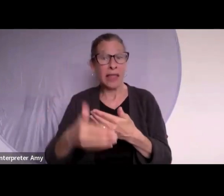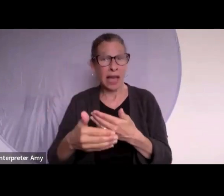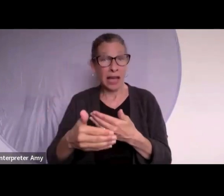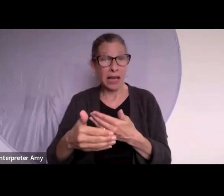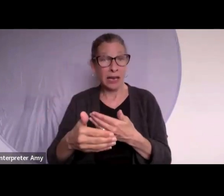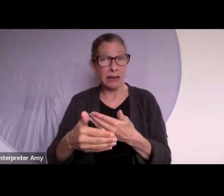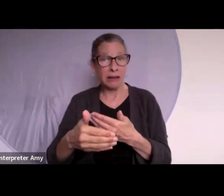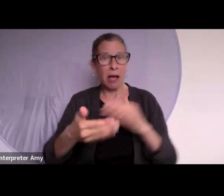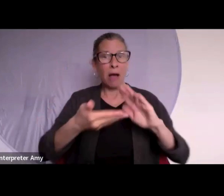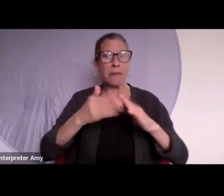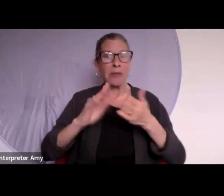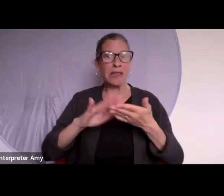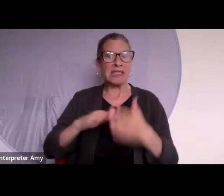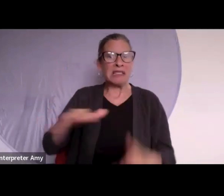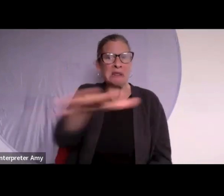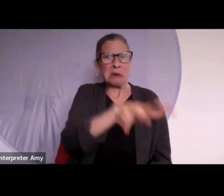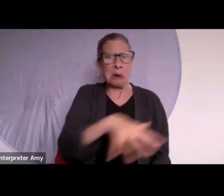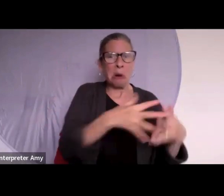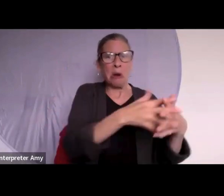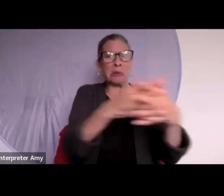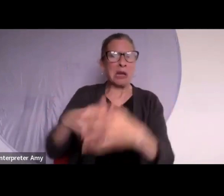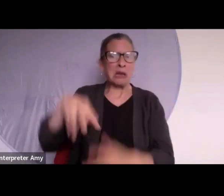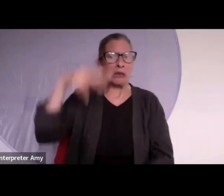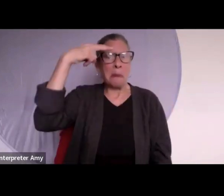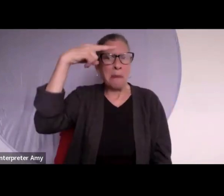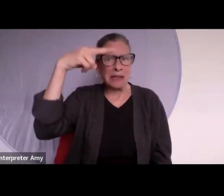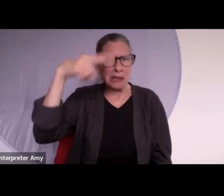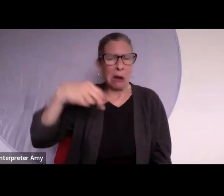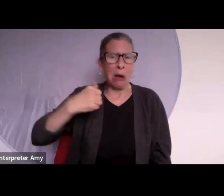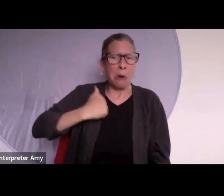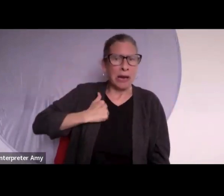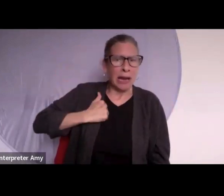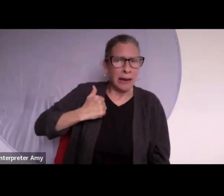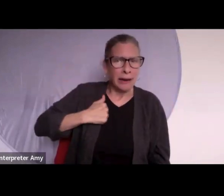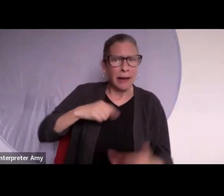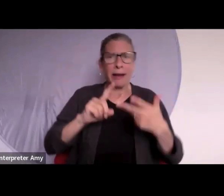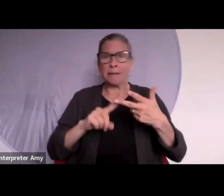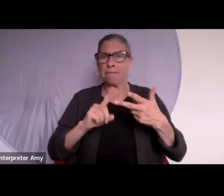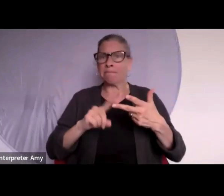cities across the US into Mexico into Canada. And we're always